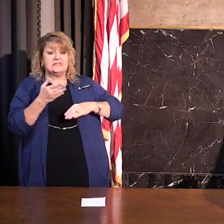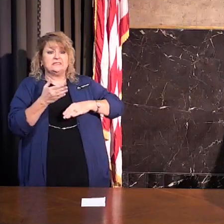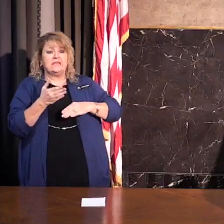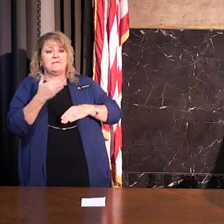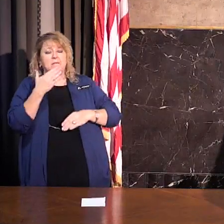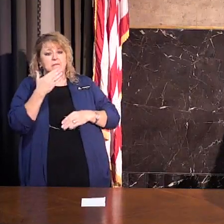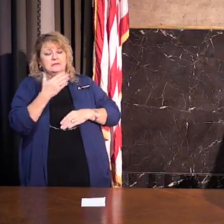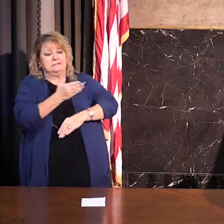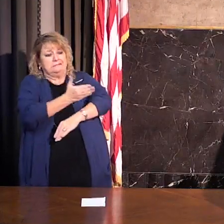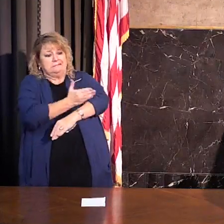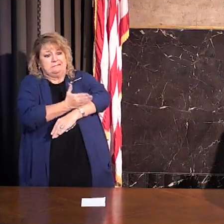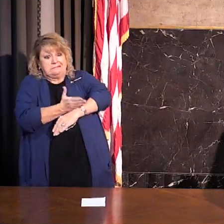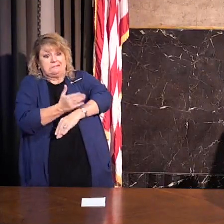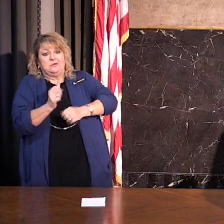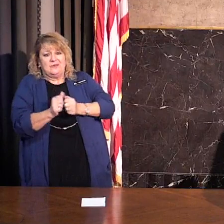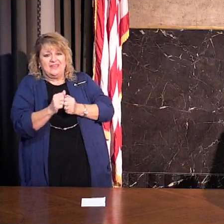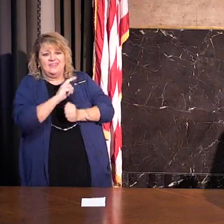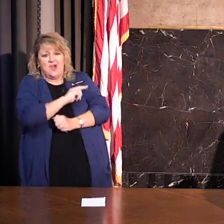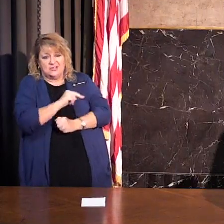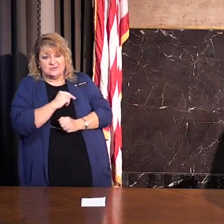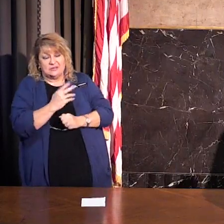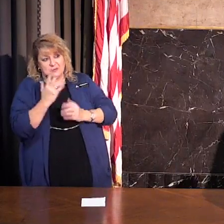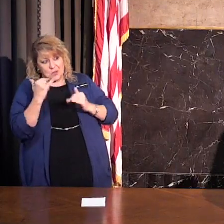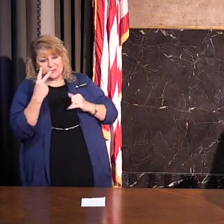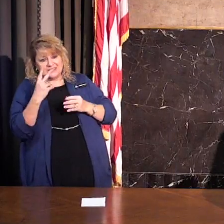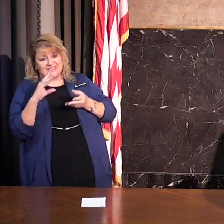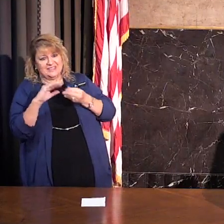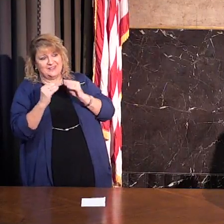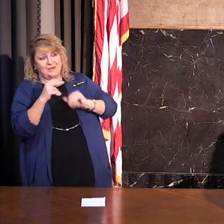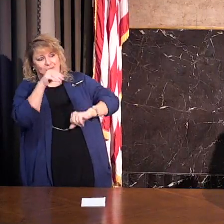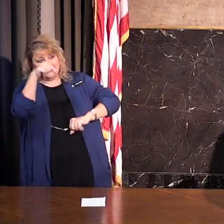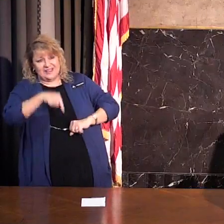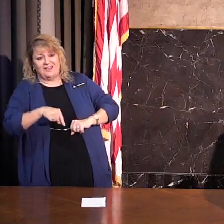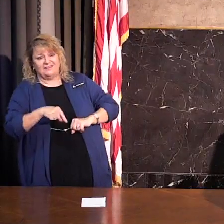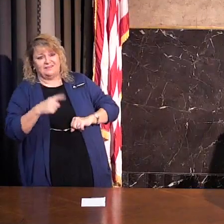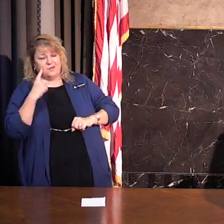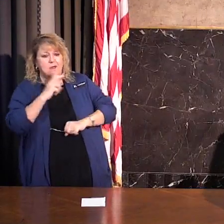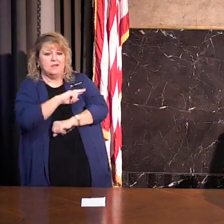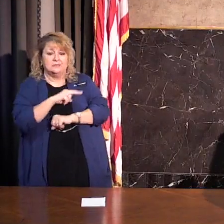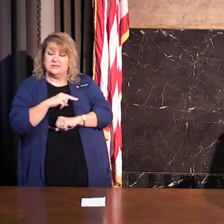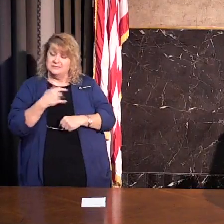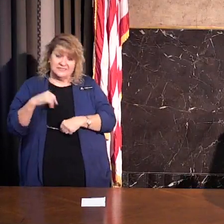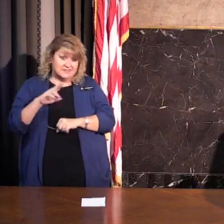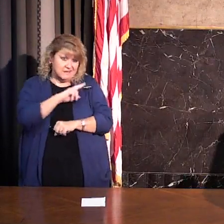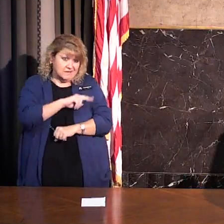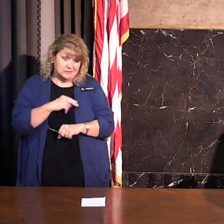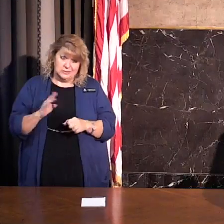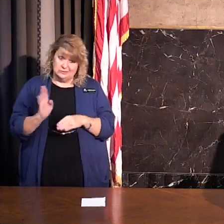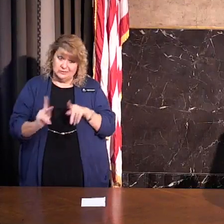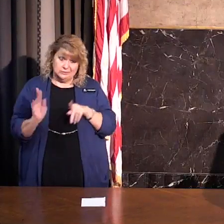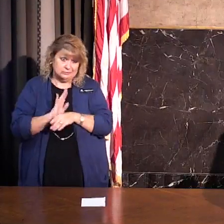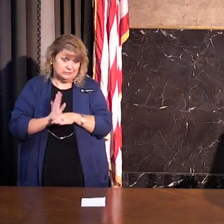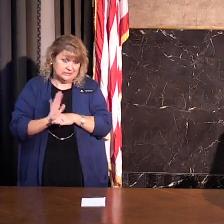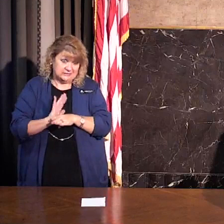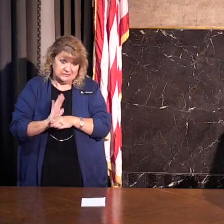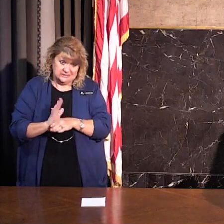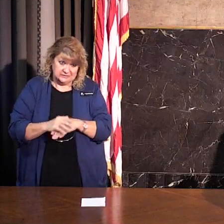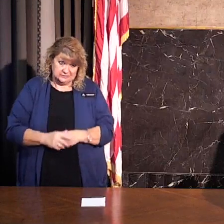hospitals remain pretty busy Um